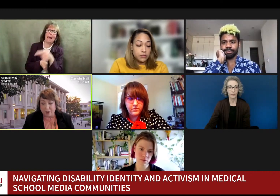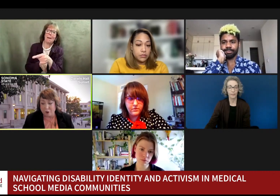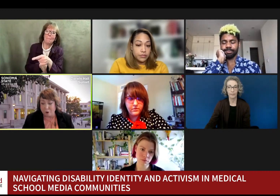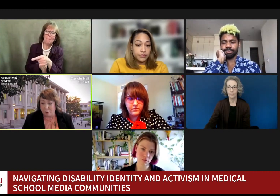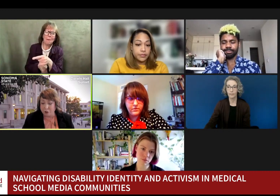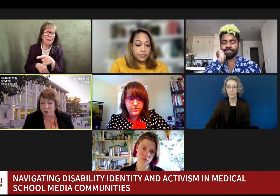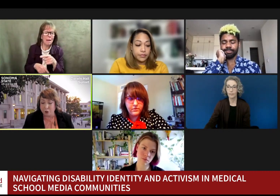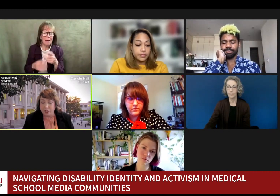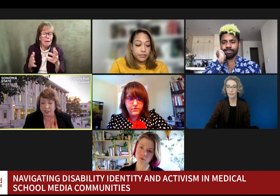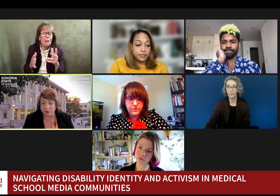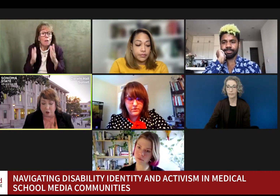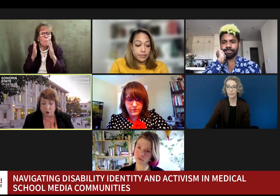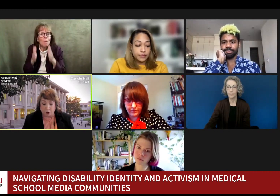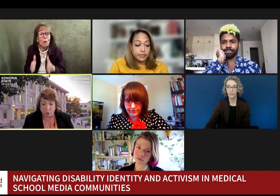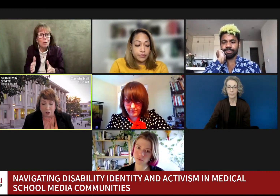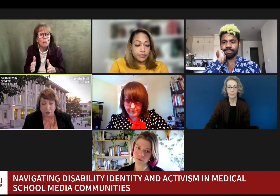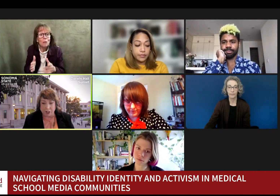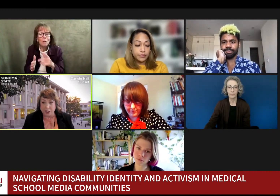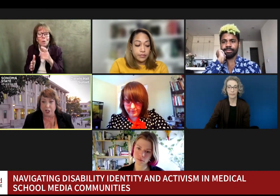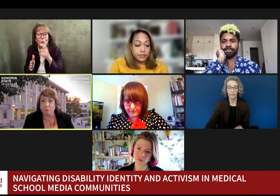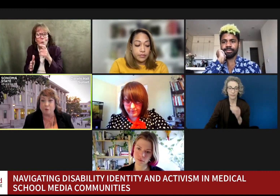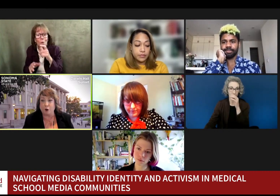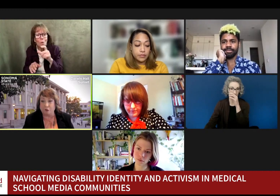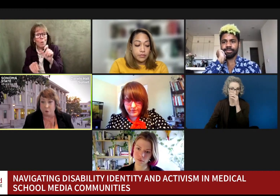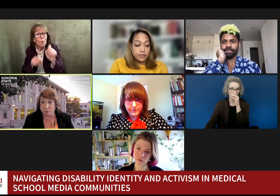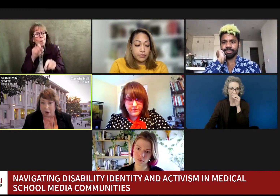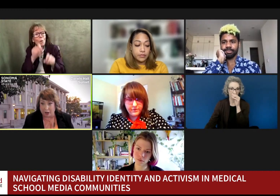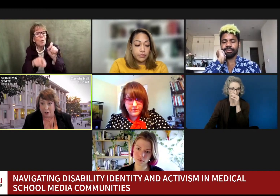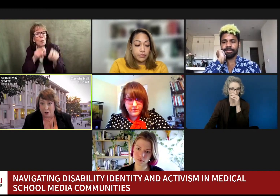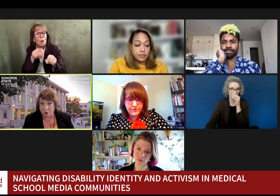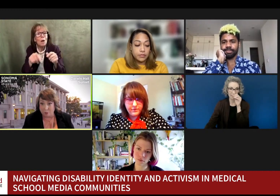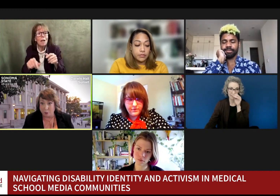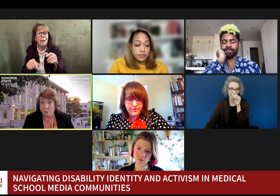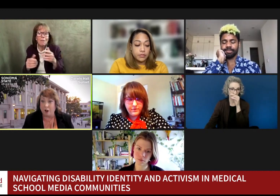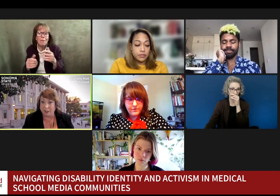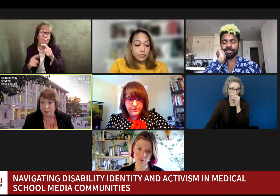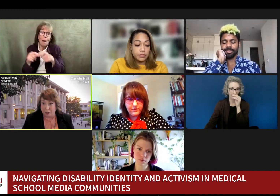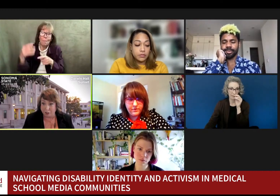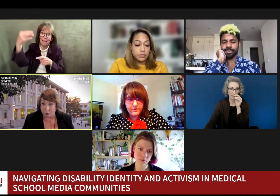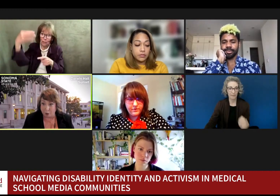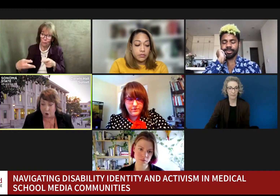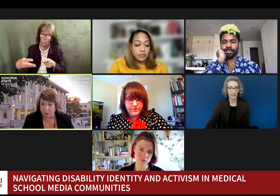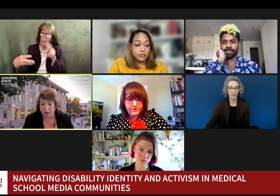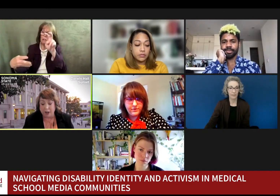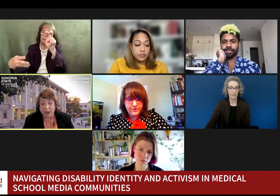And the person who was giving her questions skipped over my response and just kept going.